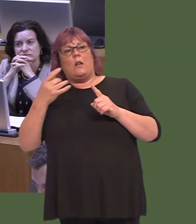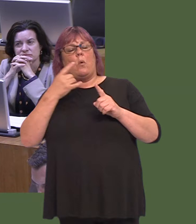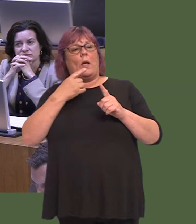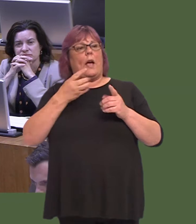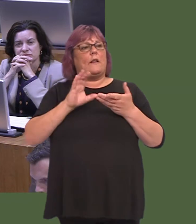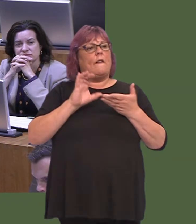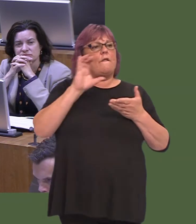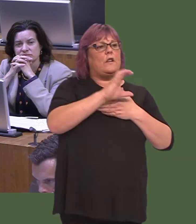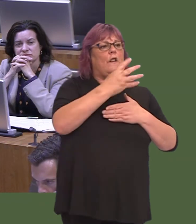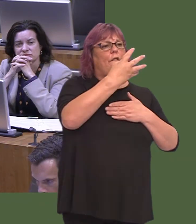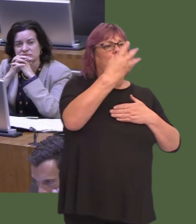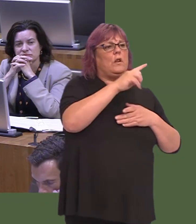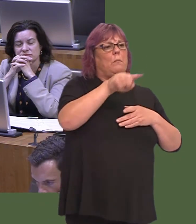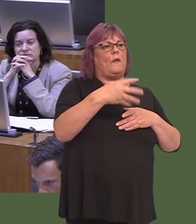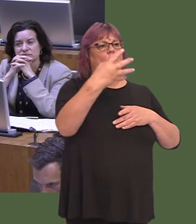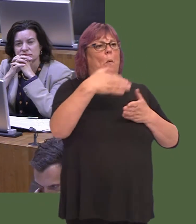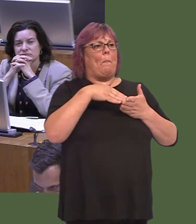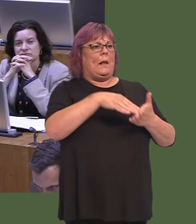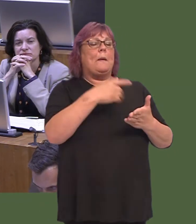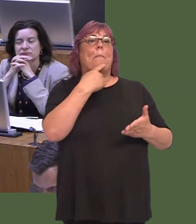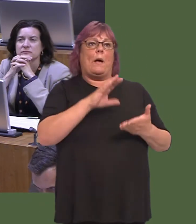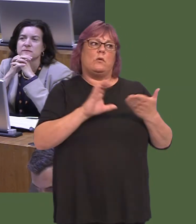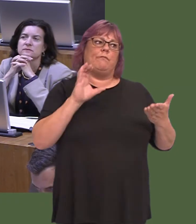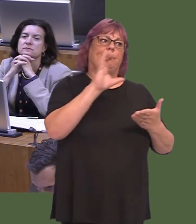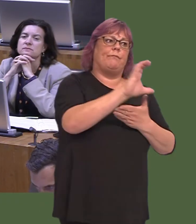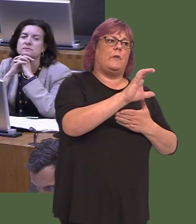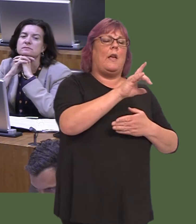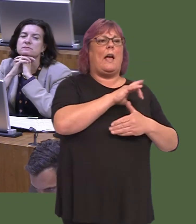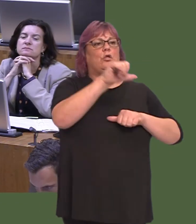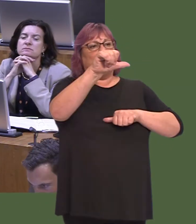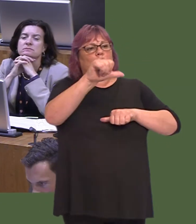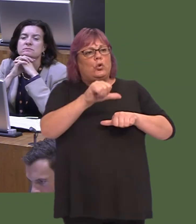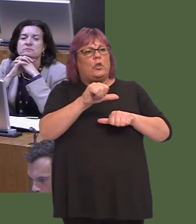additional non-recurrent funding of £14.4 million as short-term structural support in